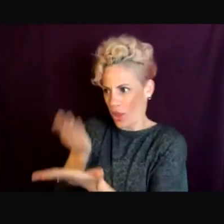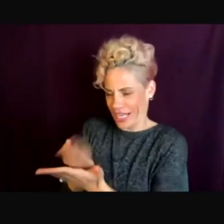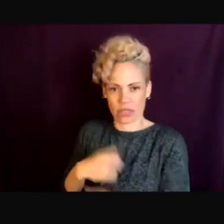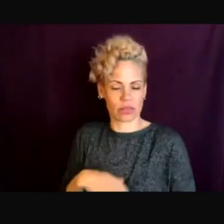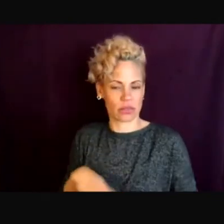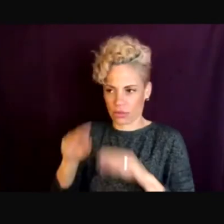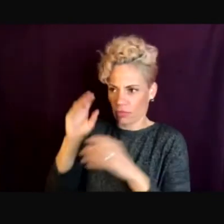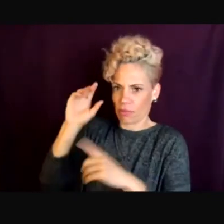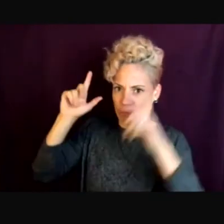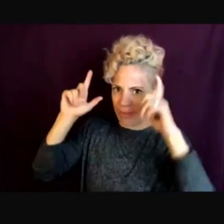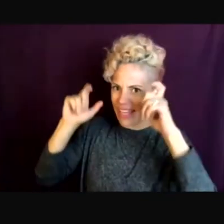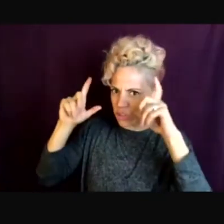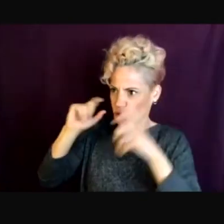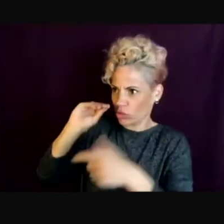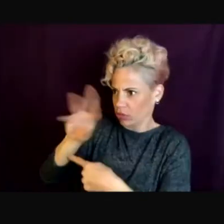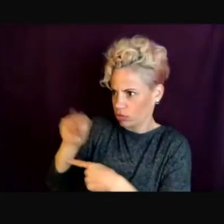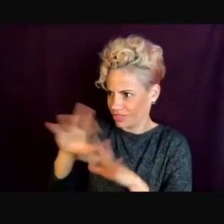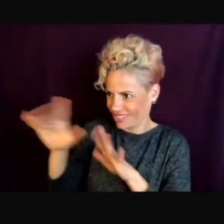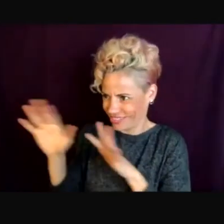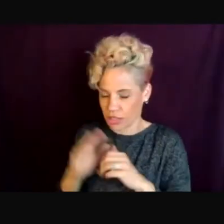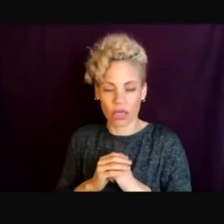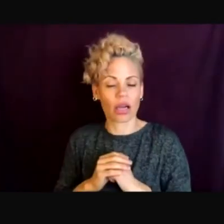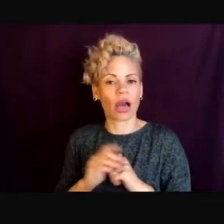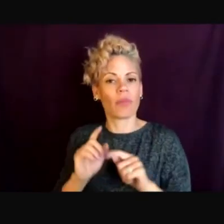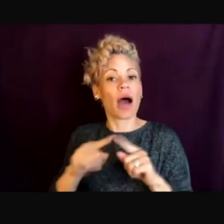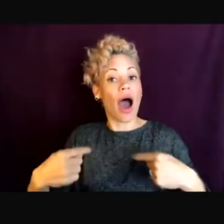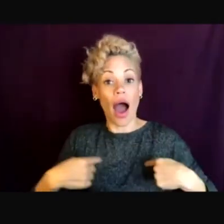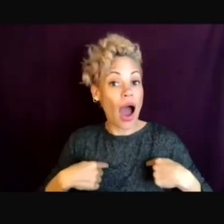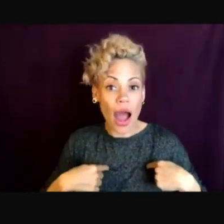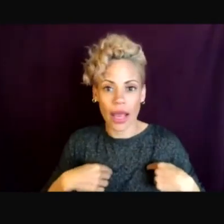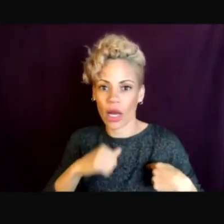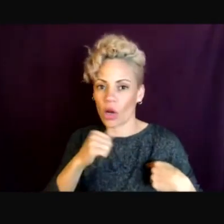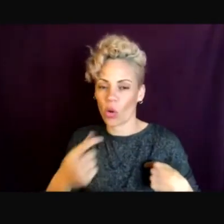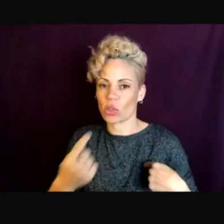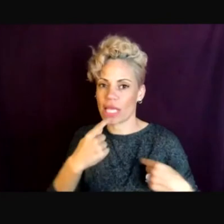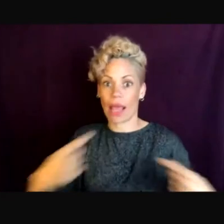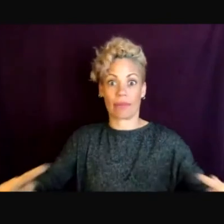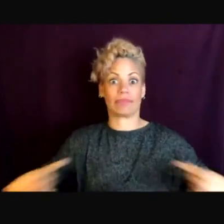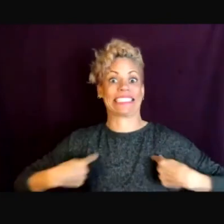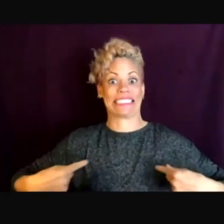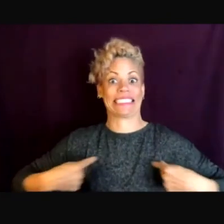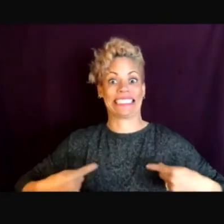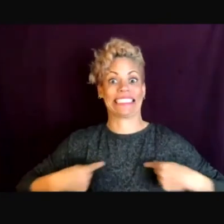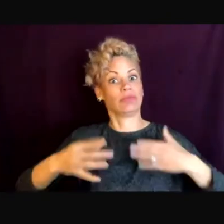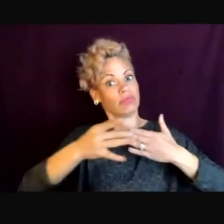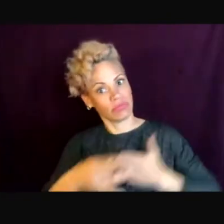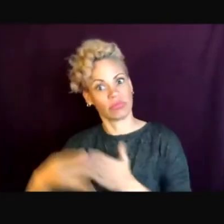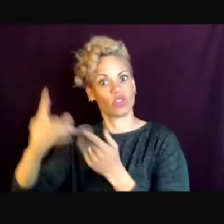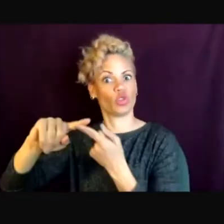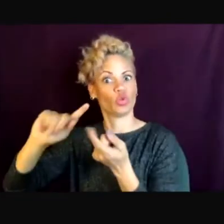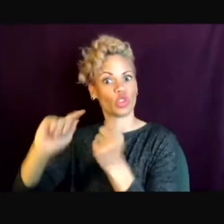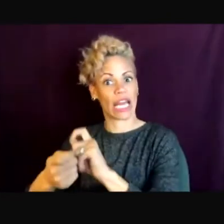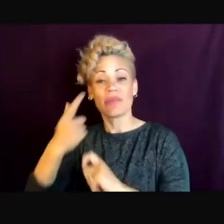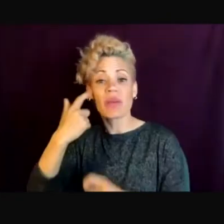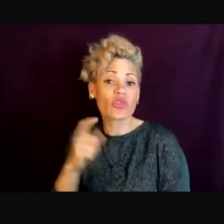But, I don't take credit for the change because I don't know if what I said made the difference.